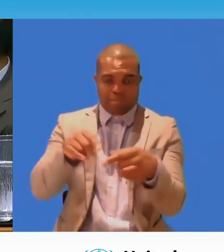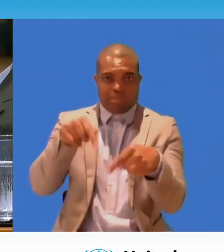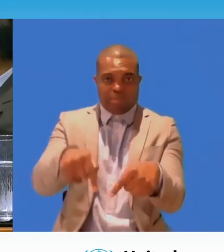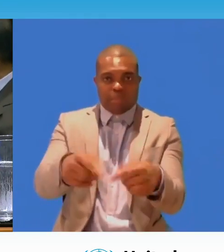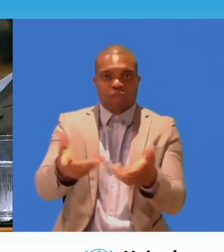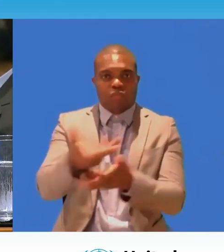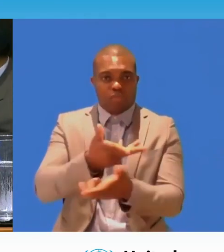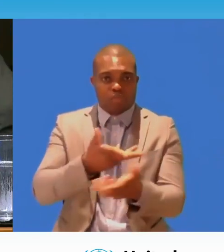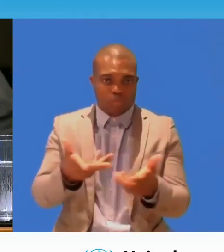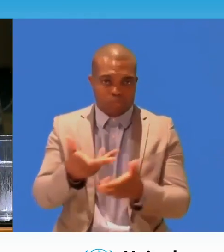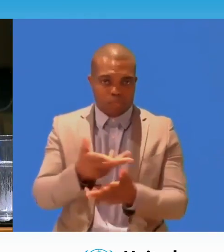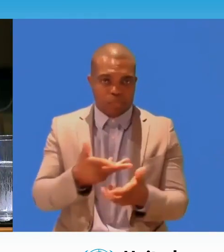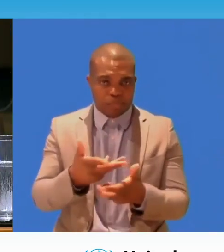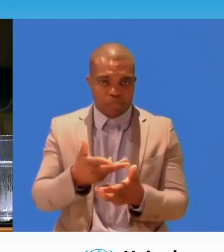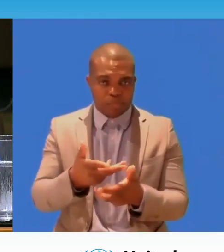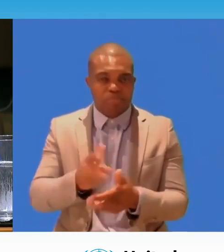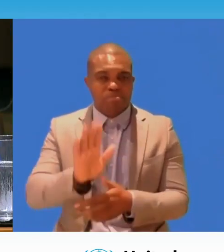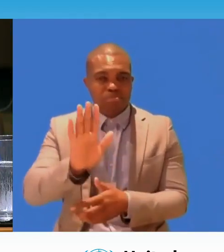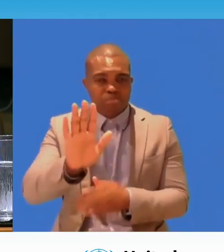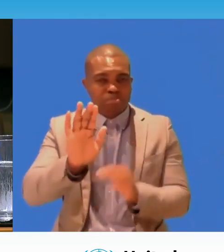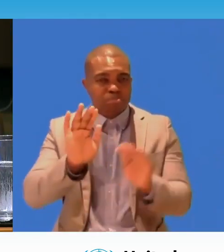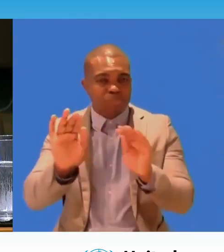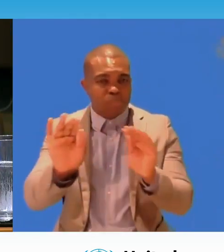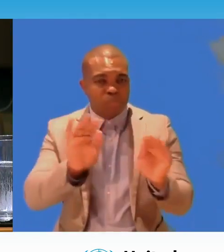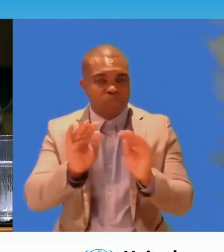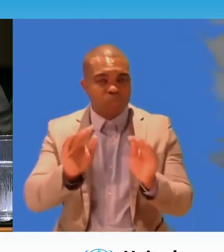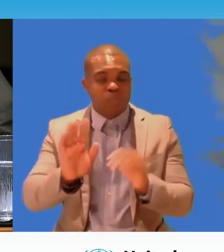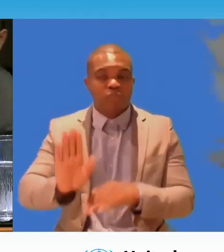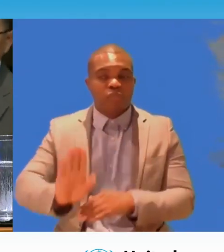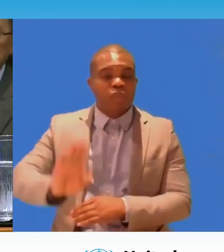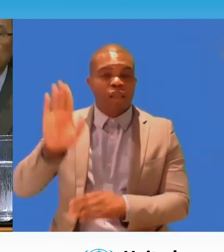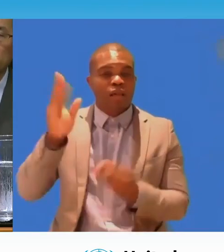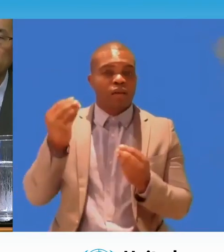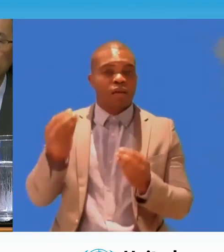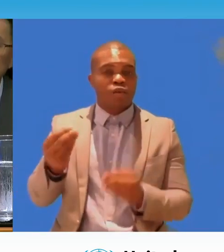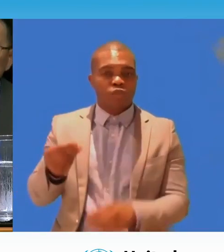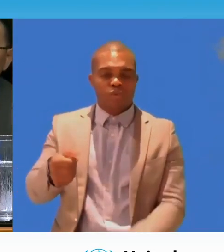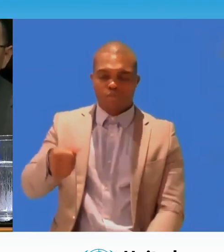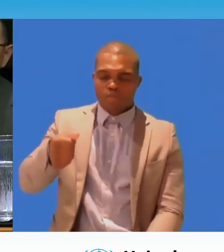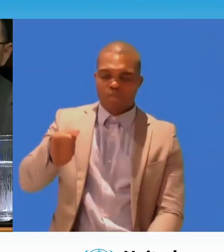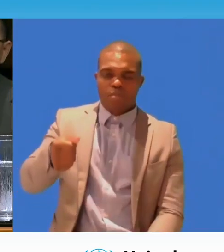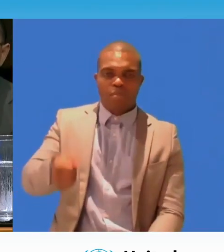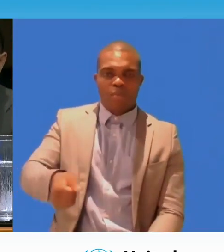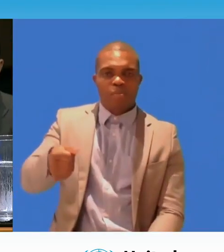delegations and participants May request the floor by pressing the button on your desk in